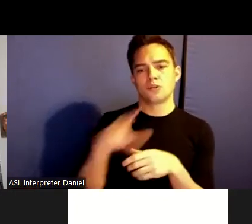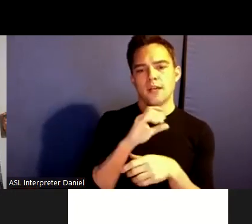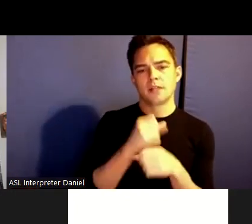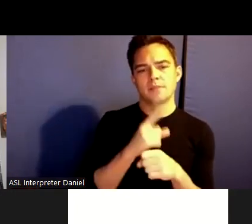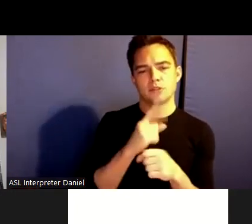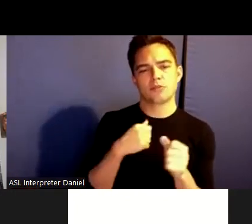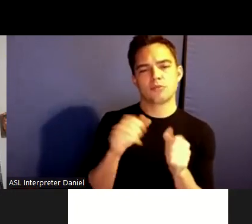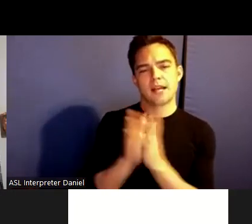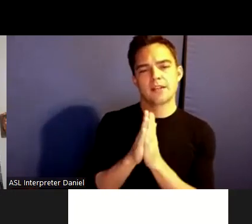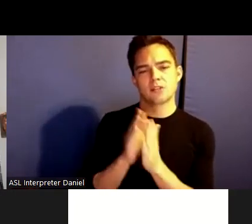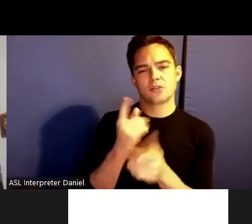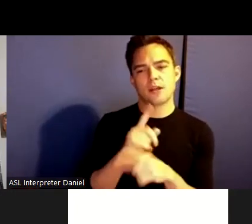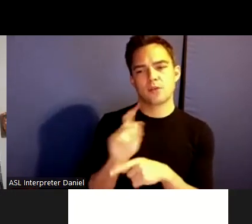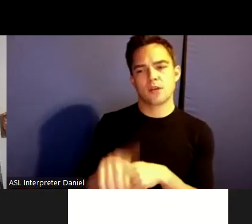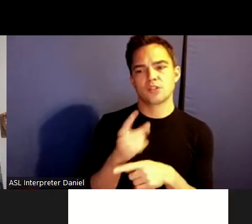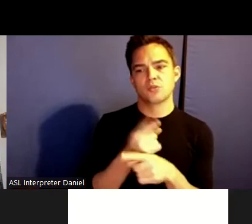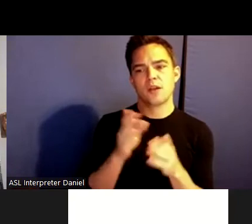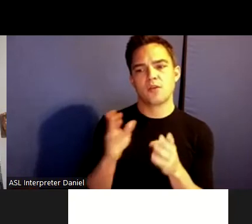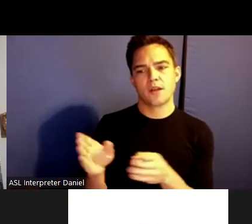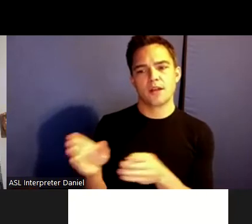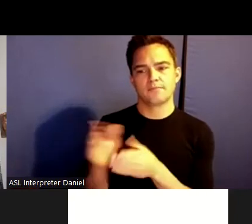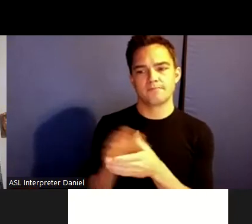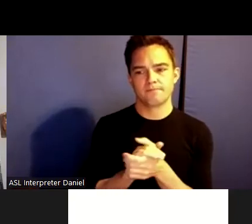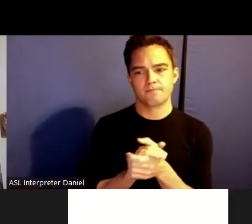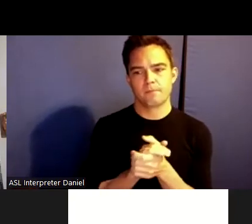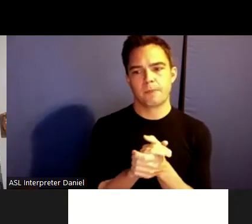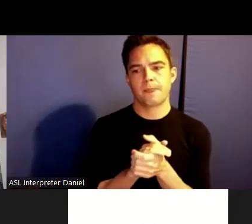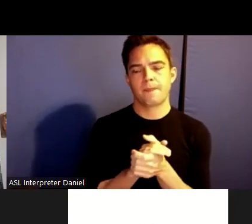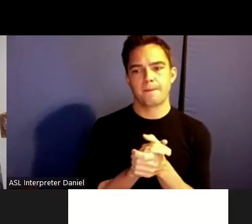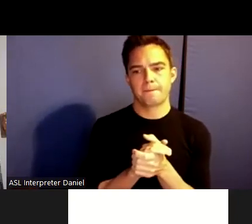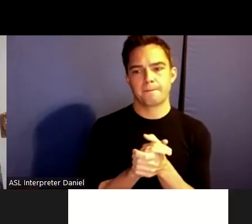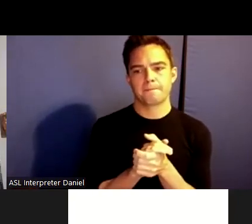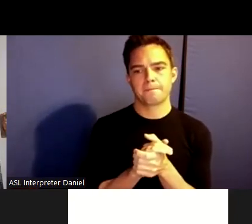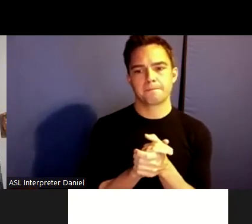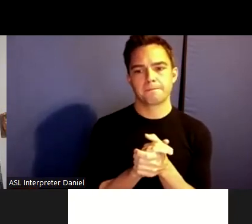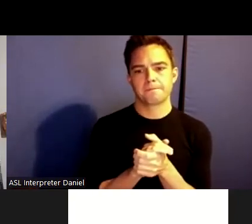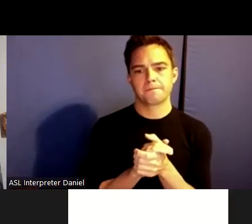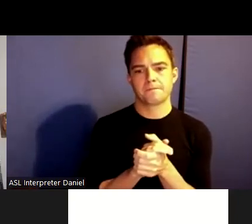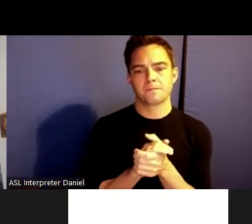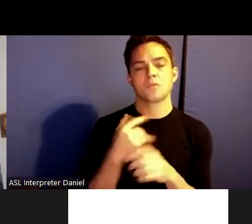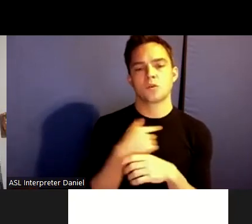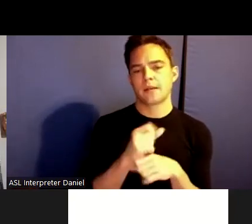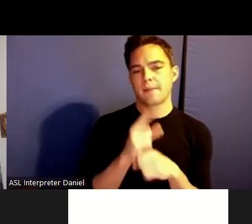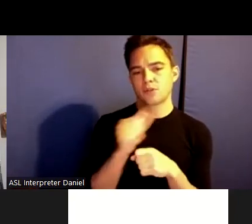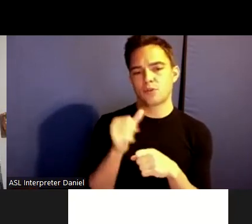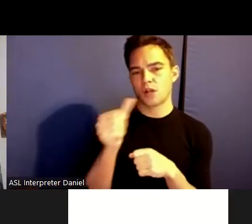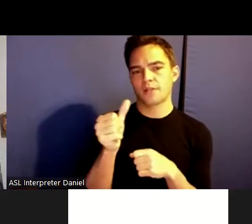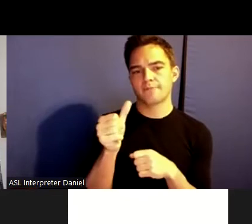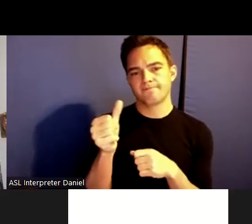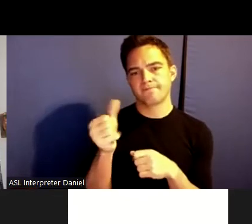questions in the right ways. And let's make sure that we're not taking their compliance to their